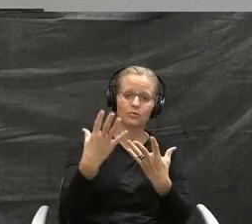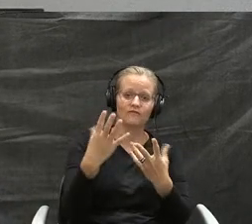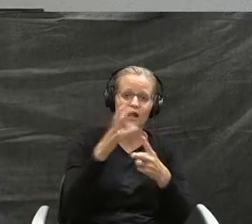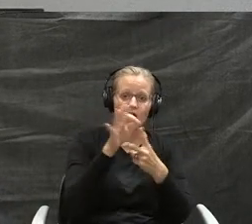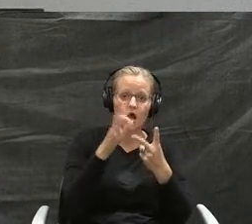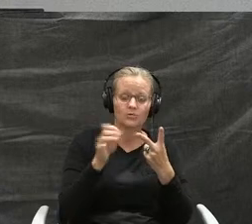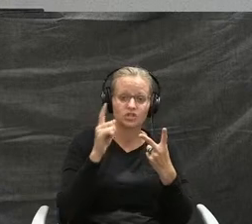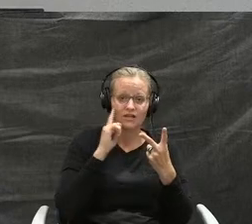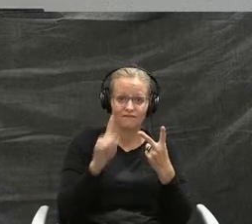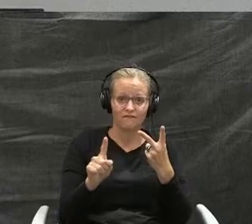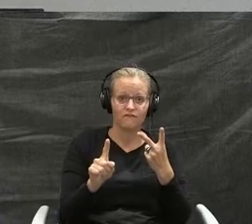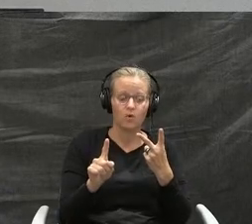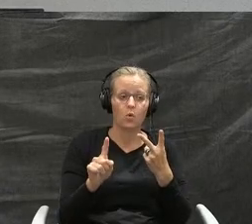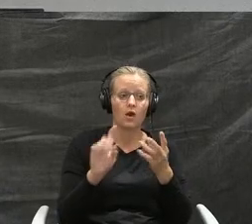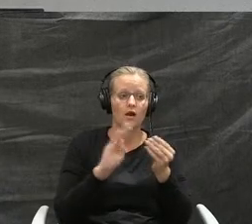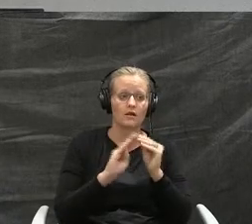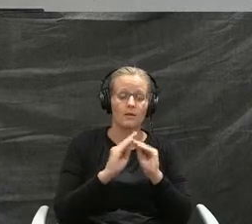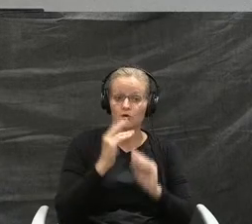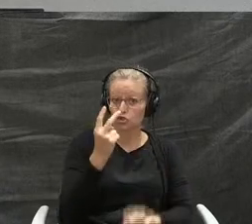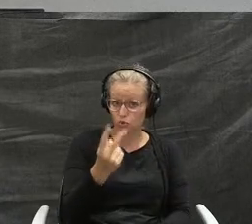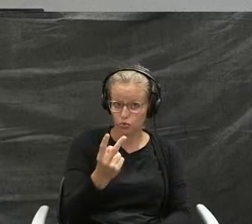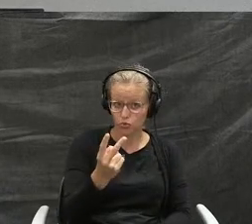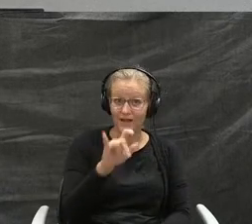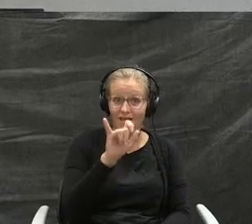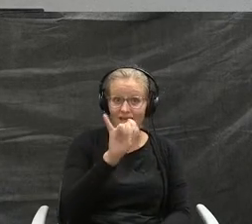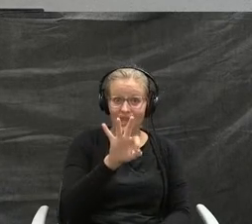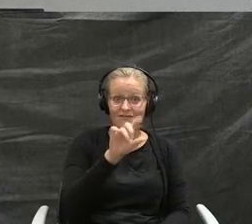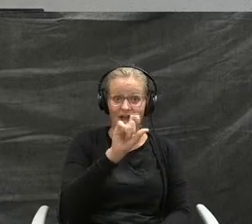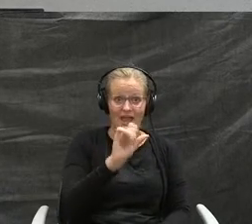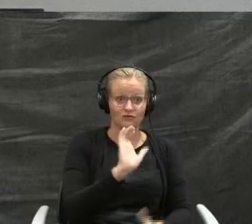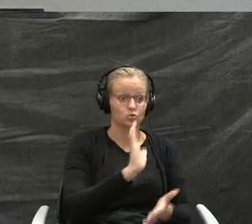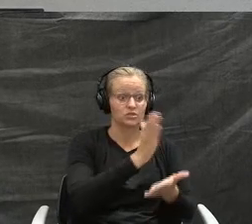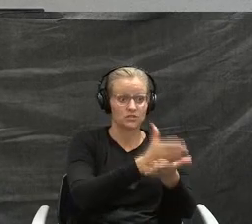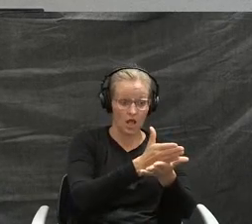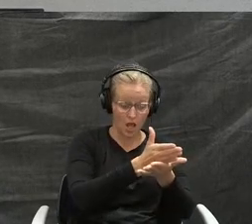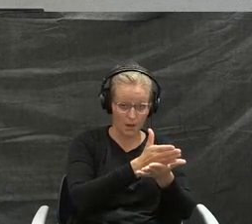model at any point in the future and return to virtual or E